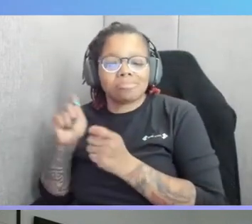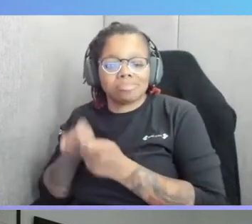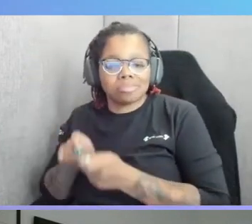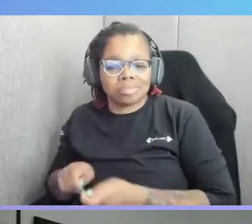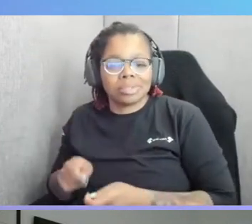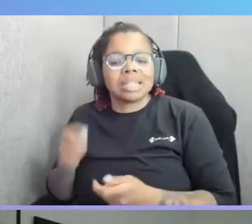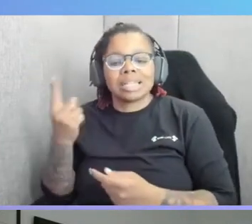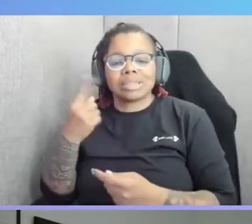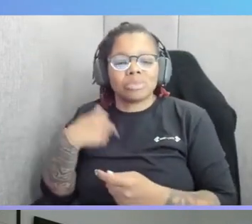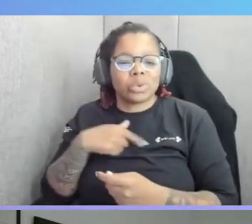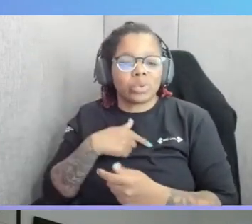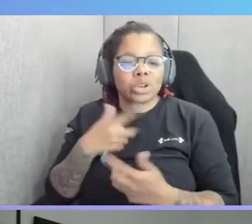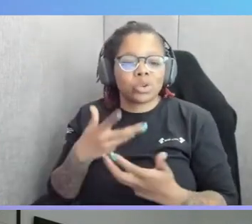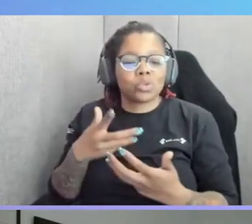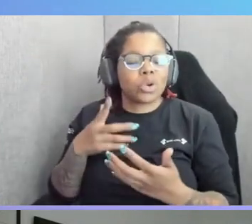account for in future research design and to be aware of. So